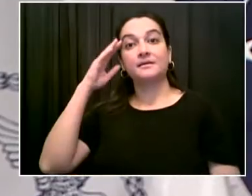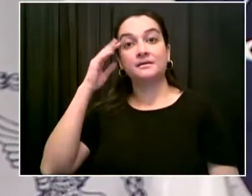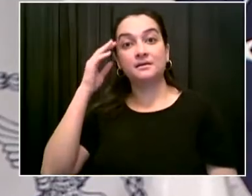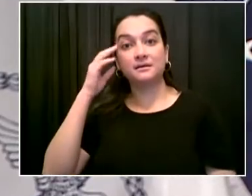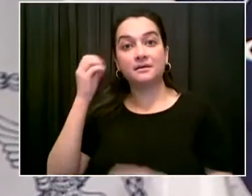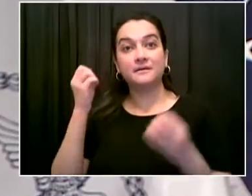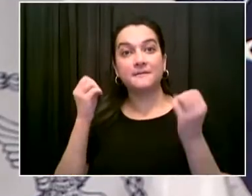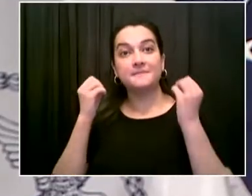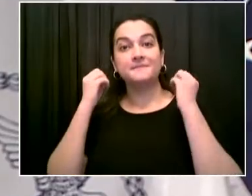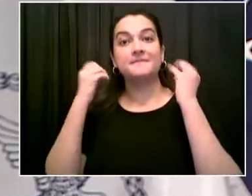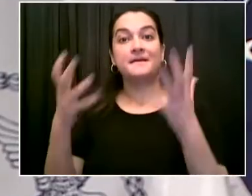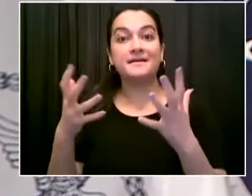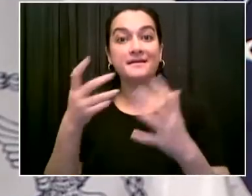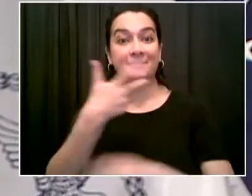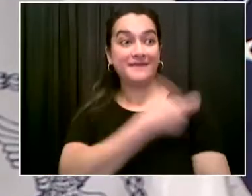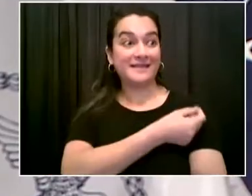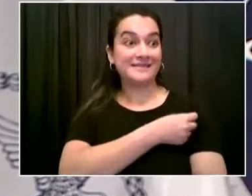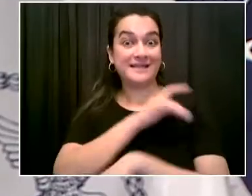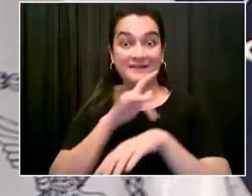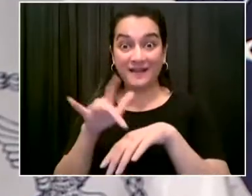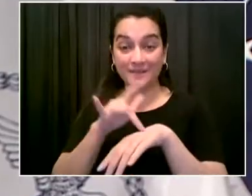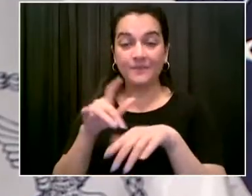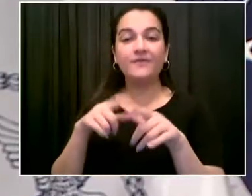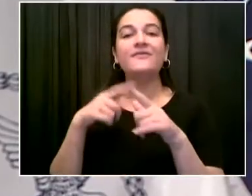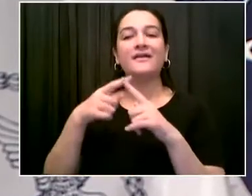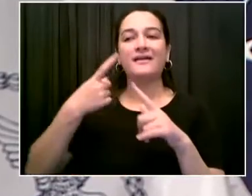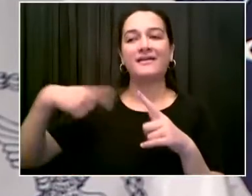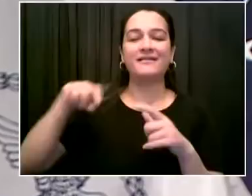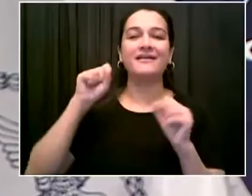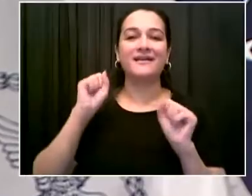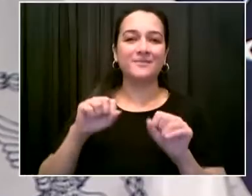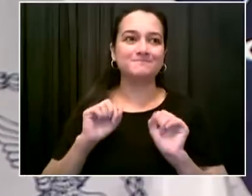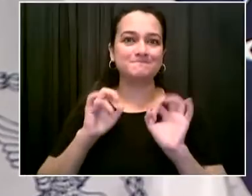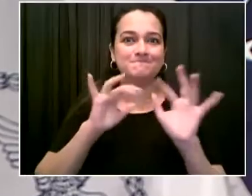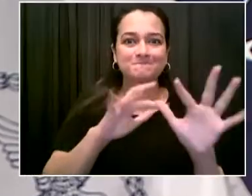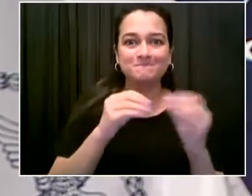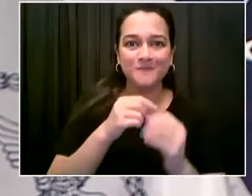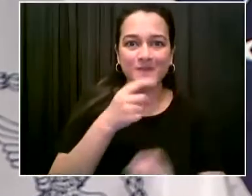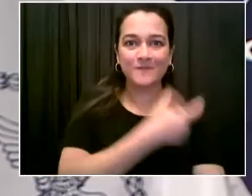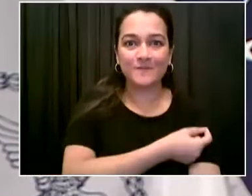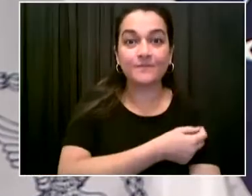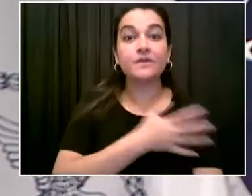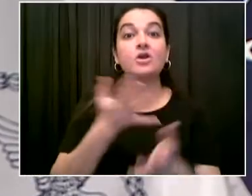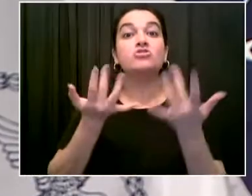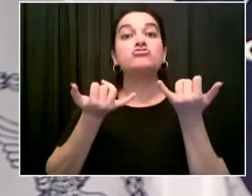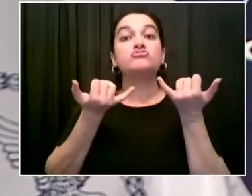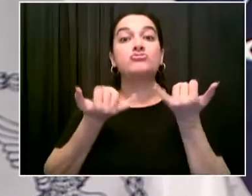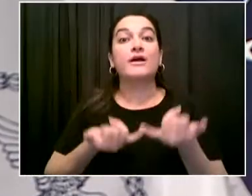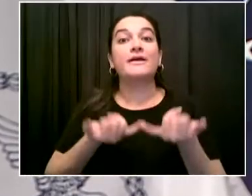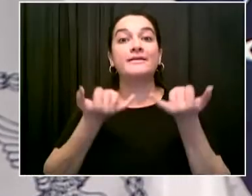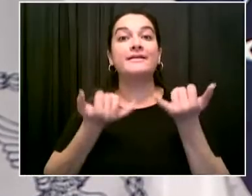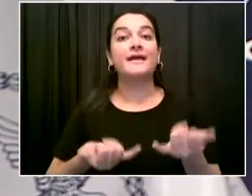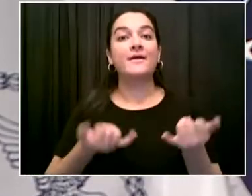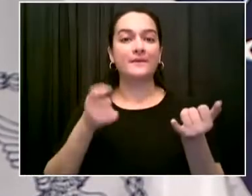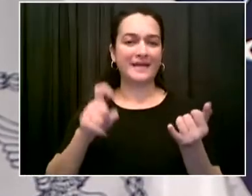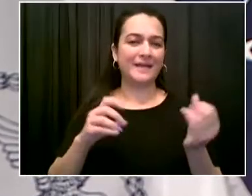AND YOU HAVE TO RUSH AND THEN LATER ON YOU'RE GOING TO DO MORE METICULOUS WORK, THERE'S NO QUESTION.